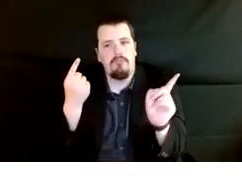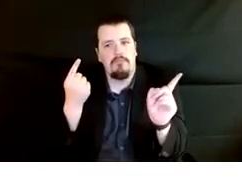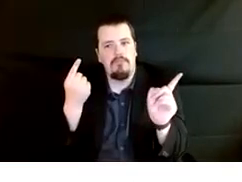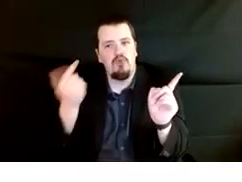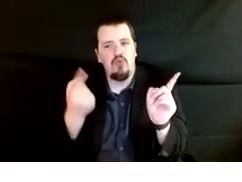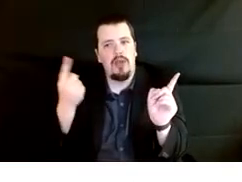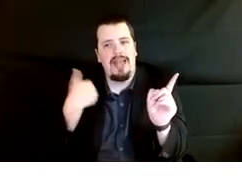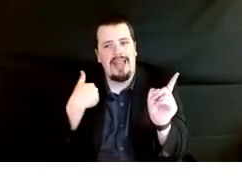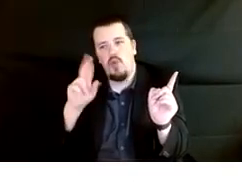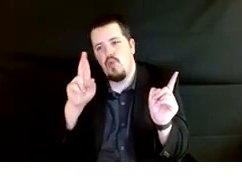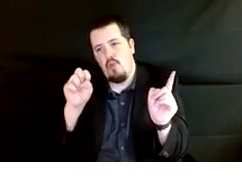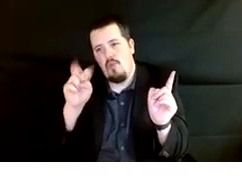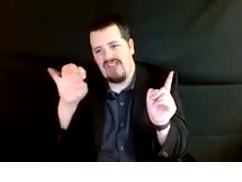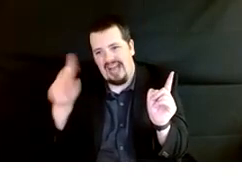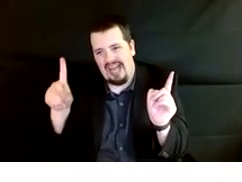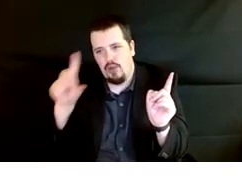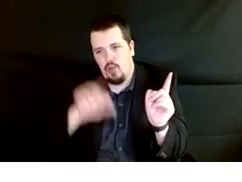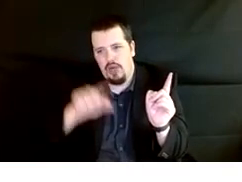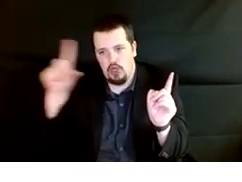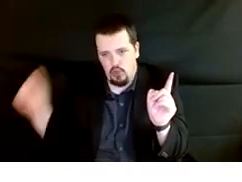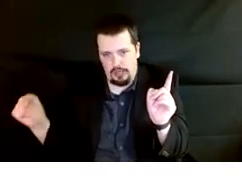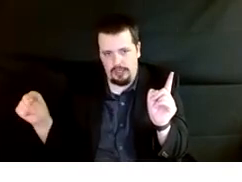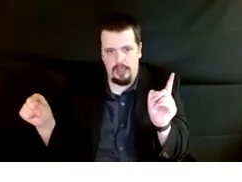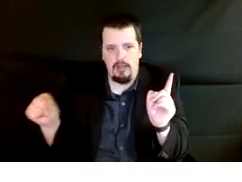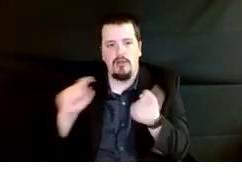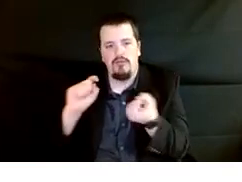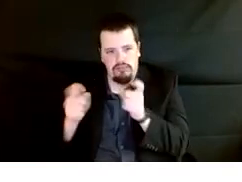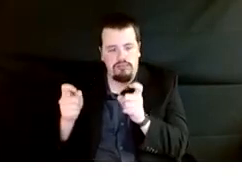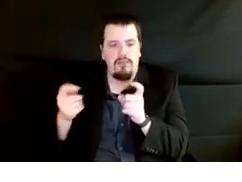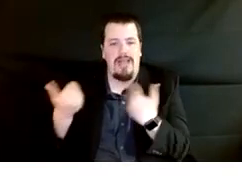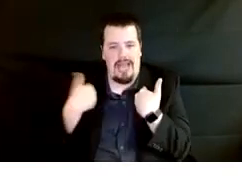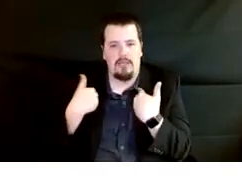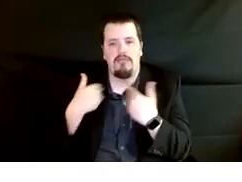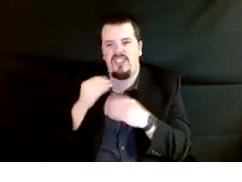was developed by the Tennessee Altered Standards of Care work group and the link is in